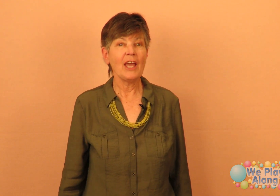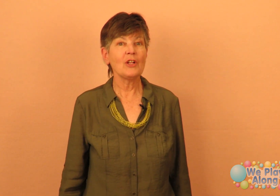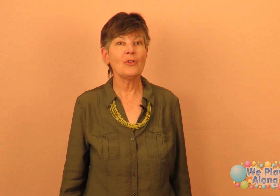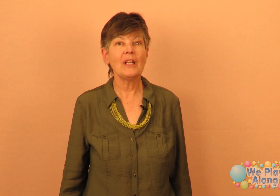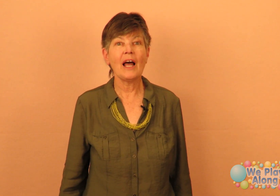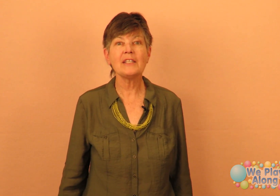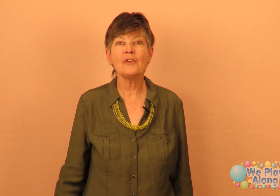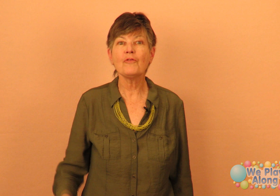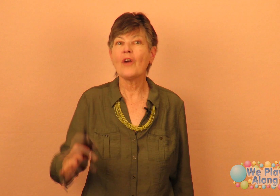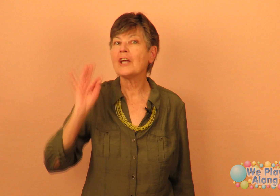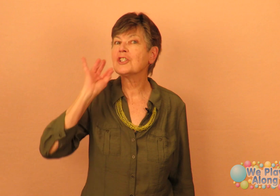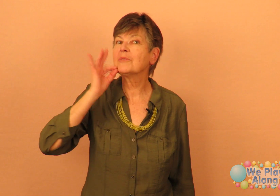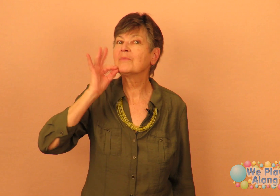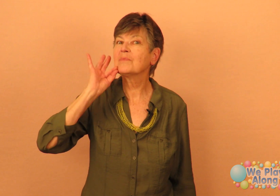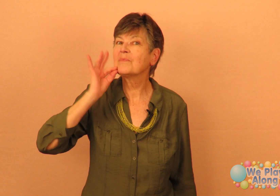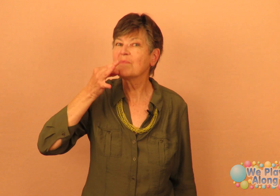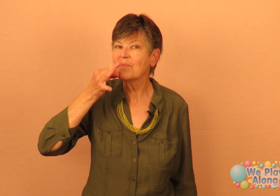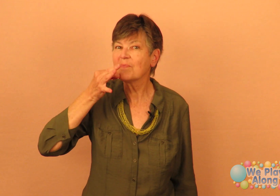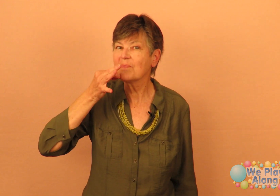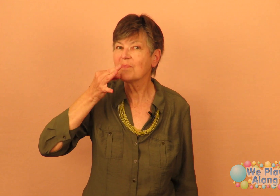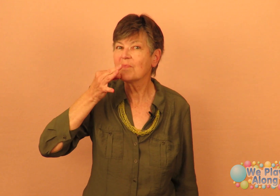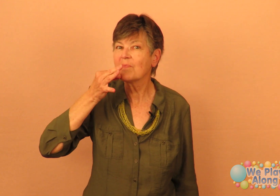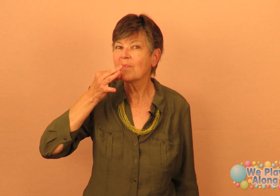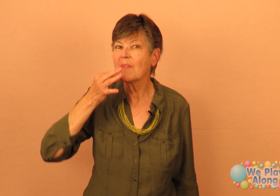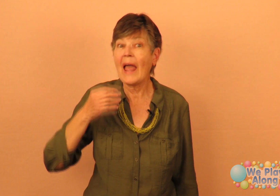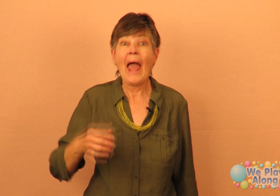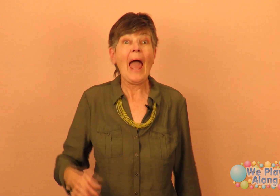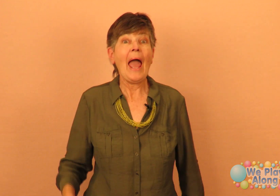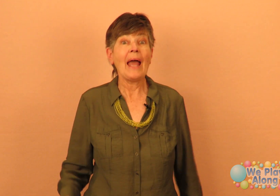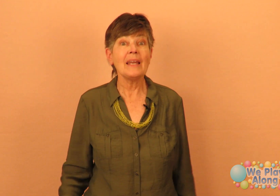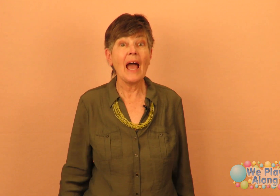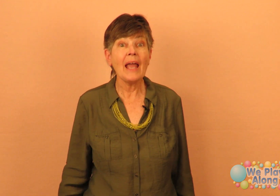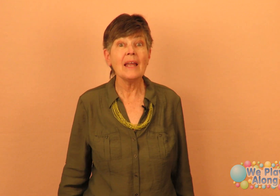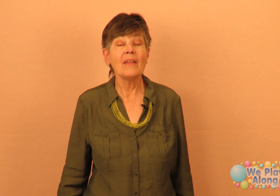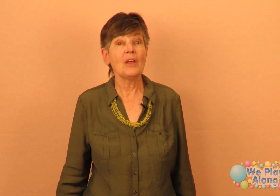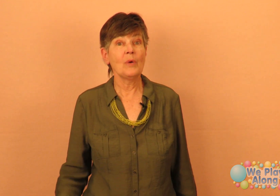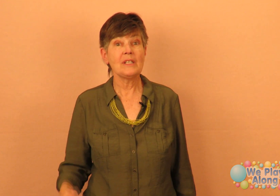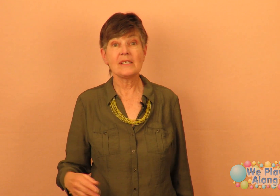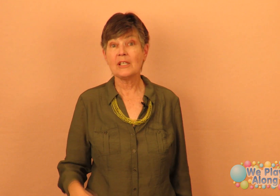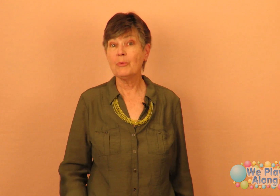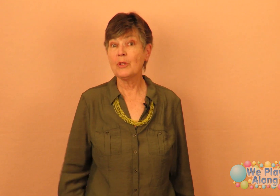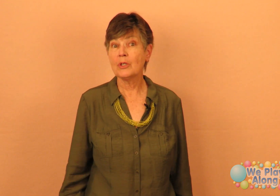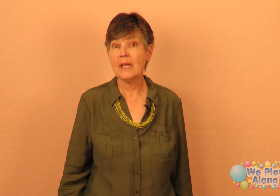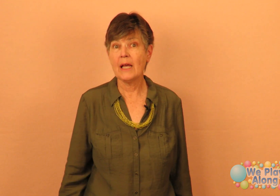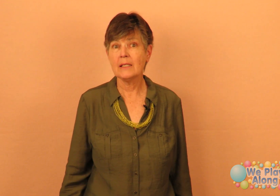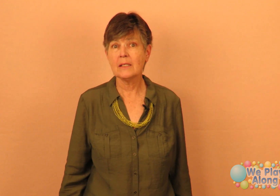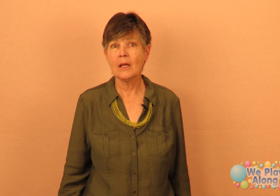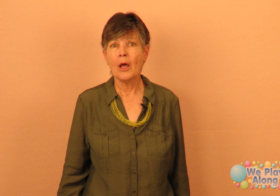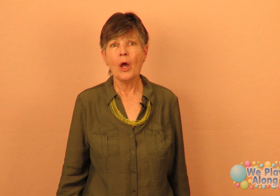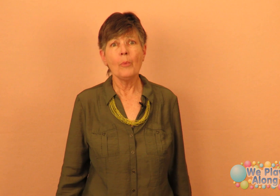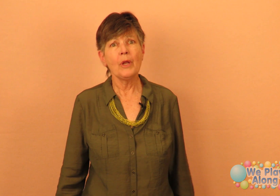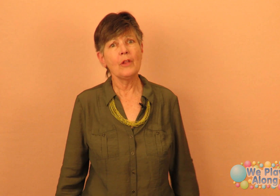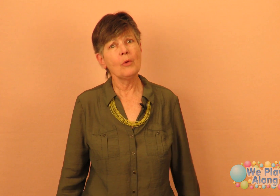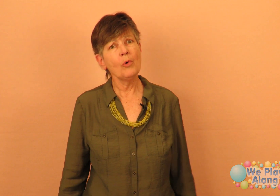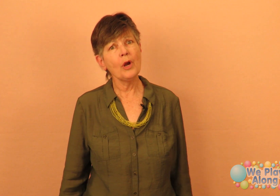lots of fresh at night they went to sleep in their tents but in the morning